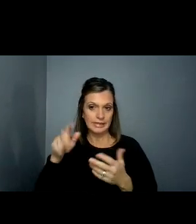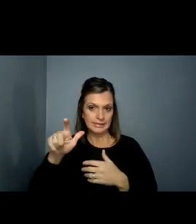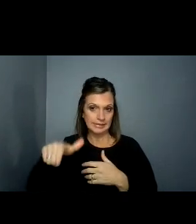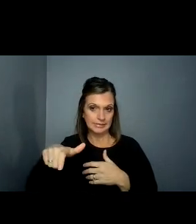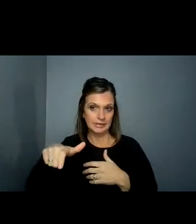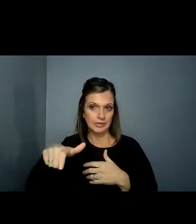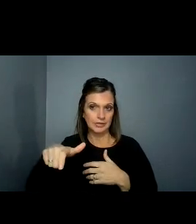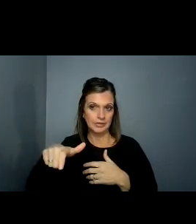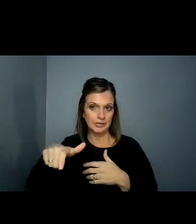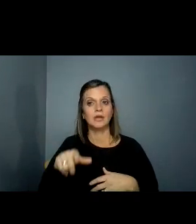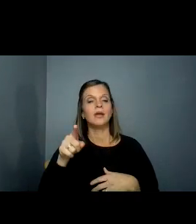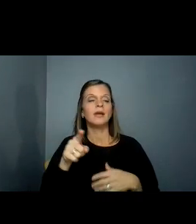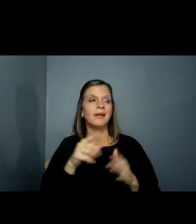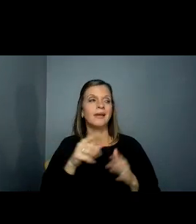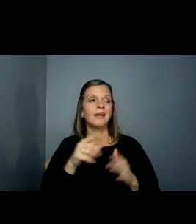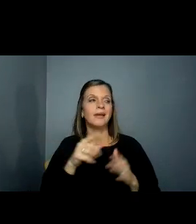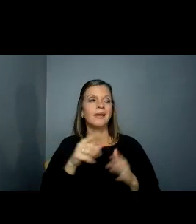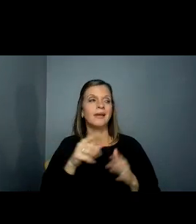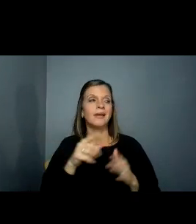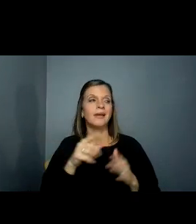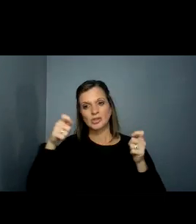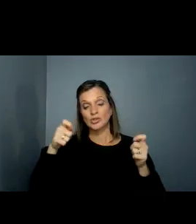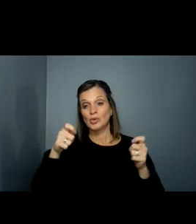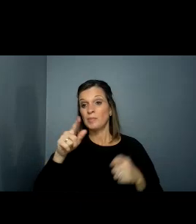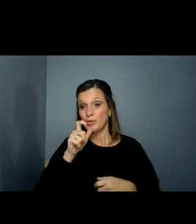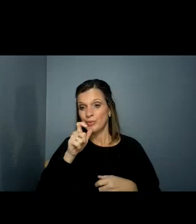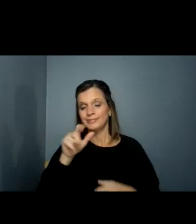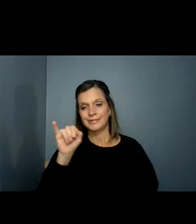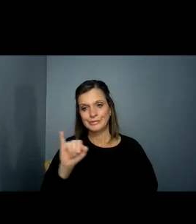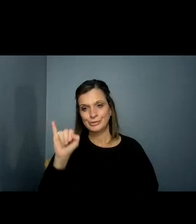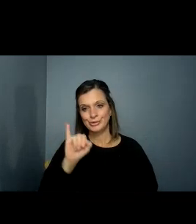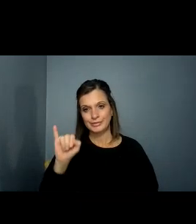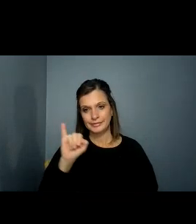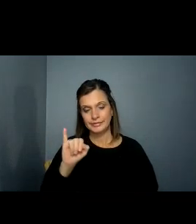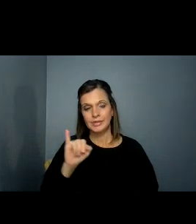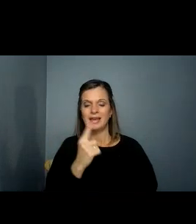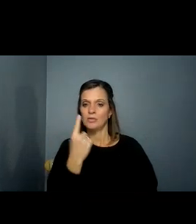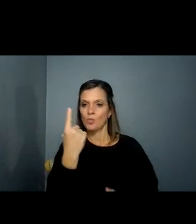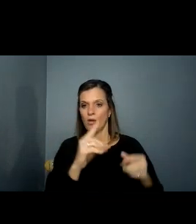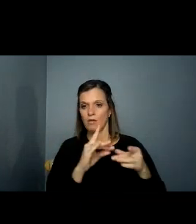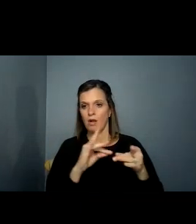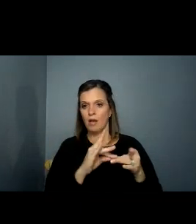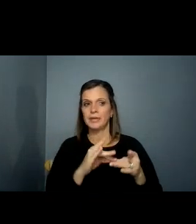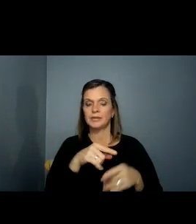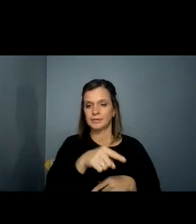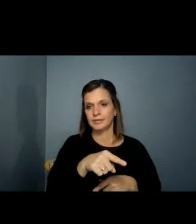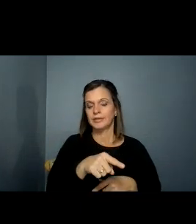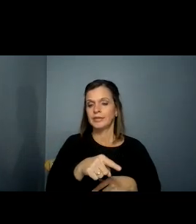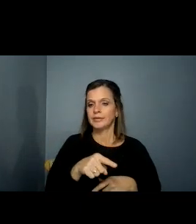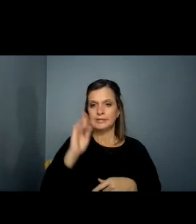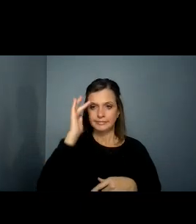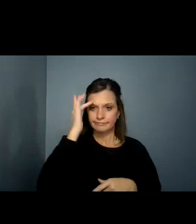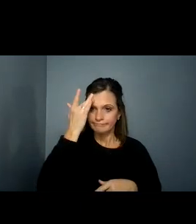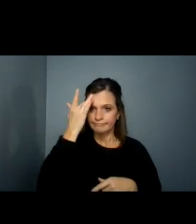There's one comment how frustrating it is. It's dealing with insurance and how it can dictate how you treat someone which you know we've all run into